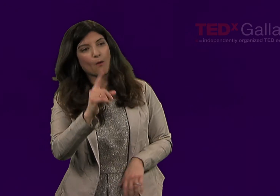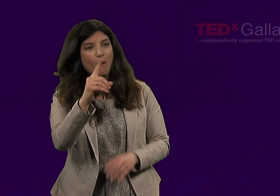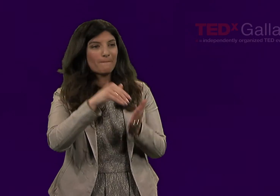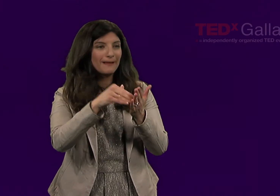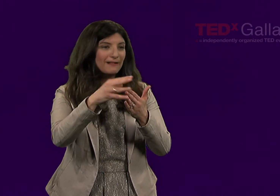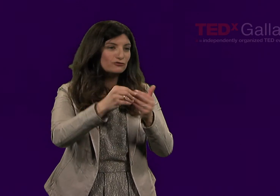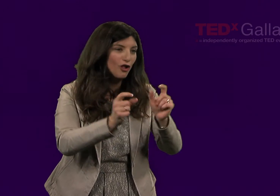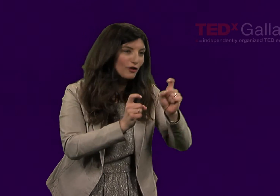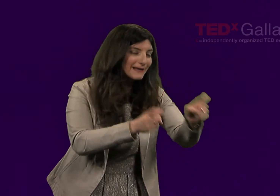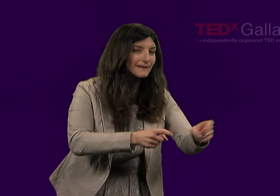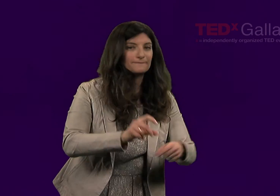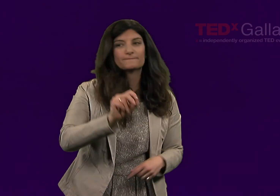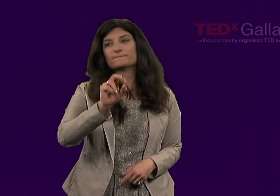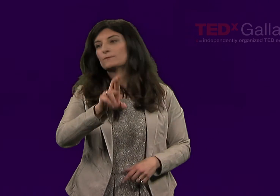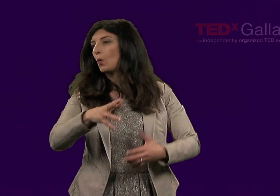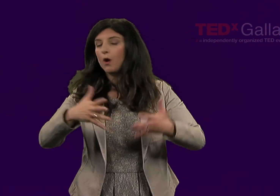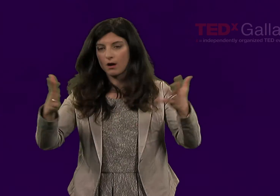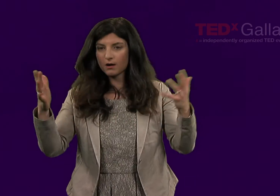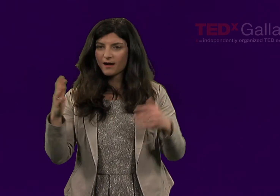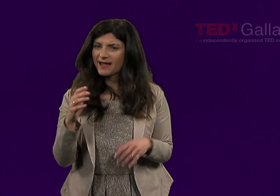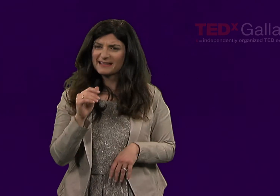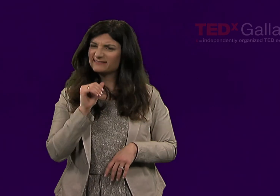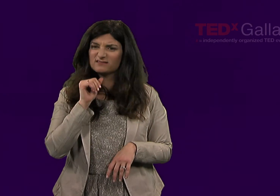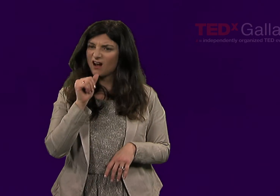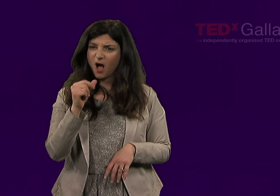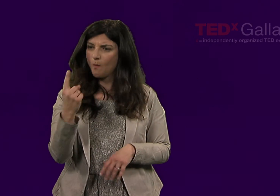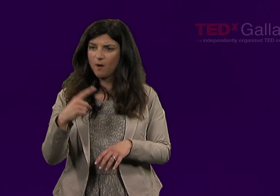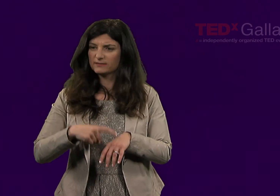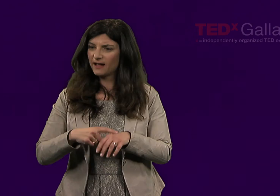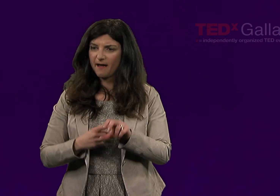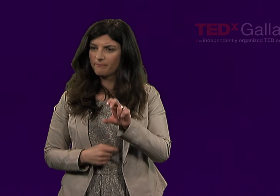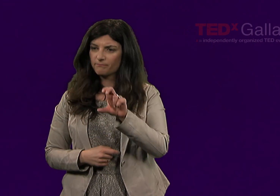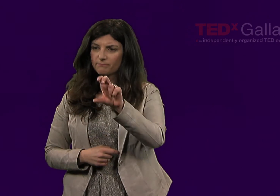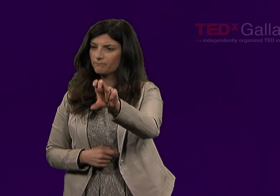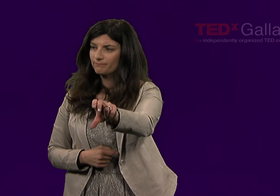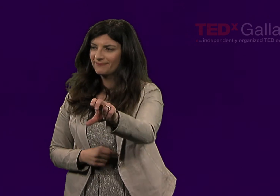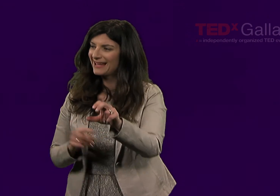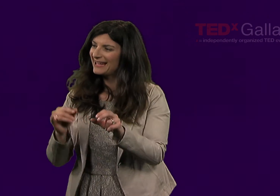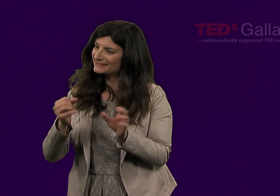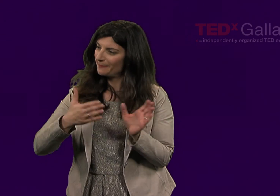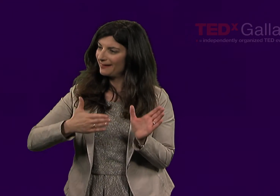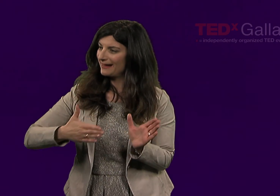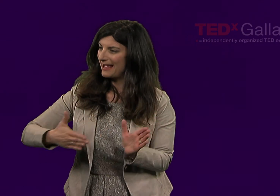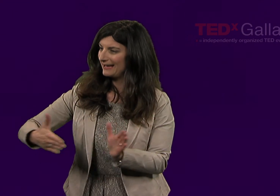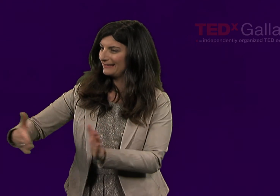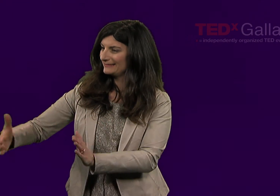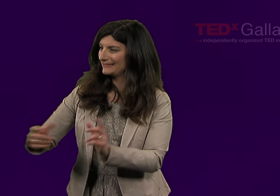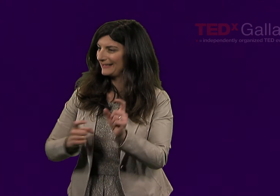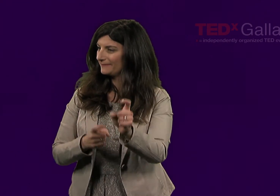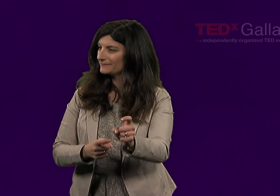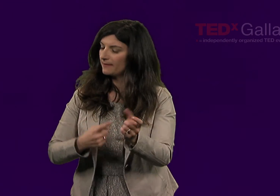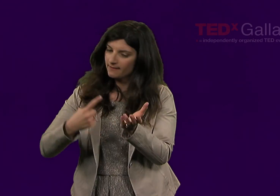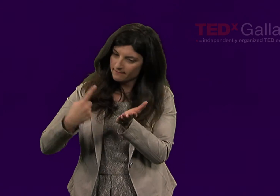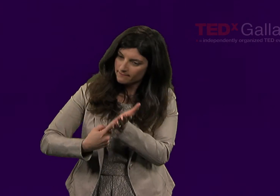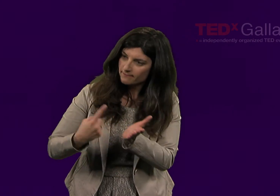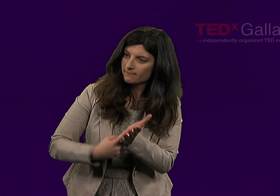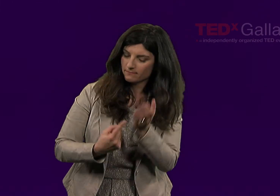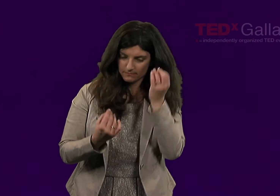of one-time donations. But that's not what it's about. Those donations are often planned and intentional,